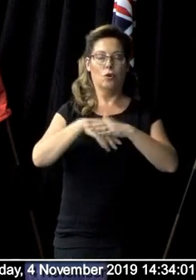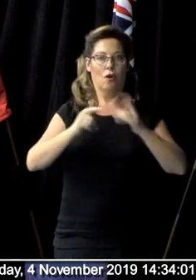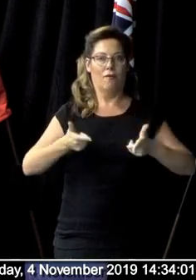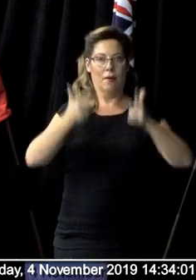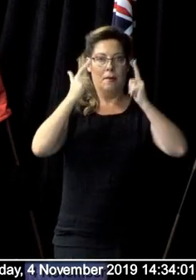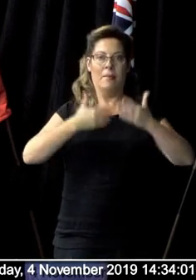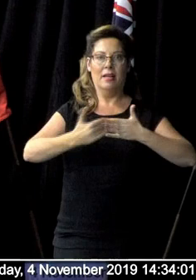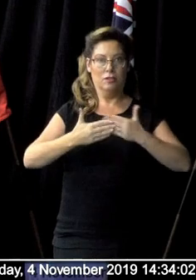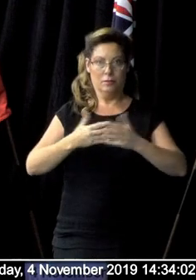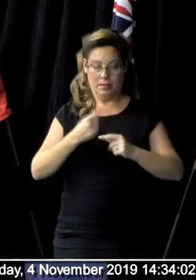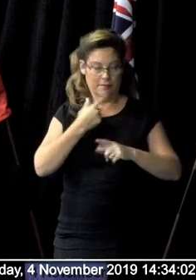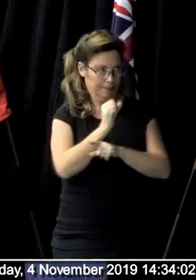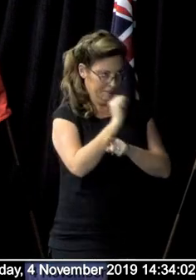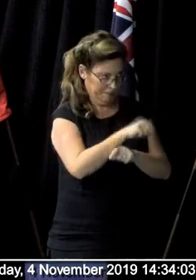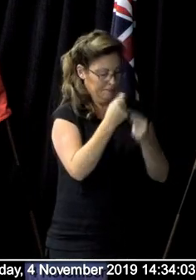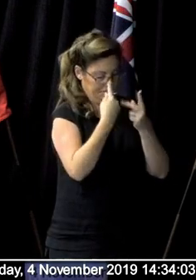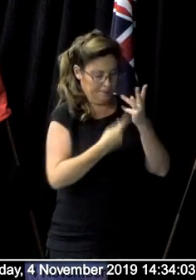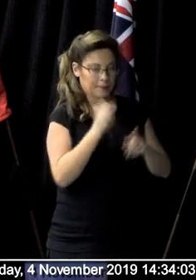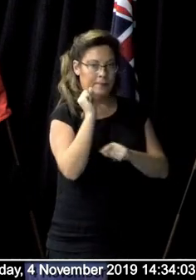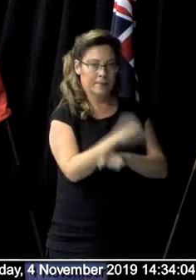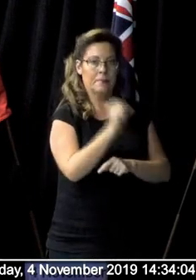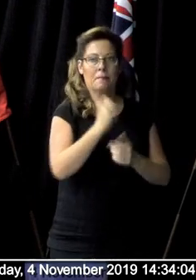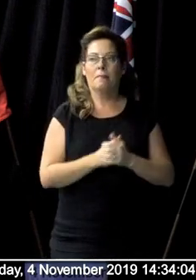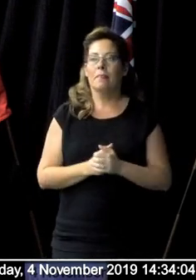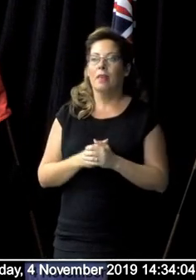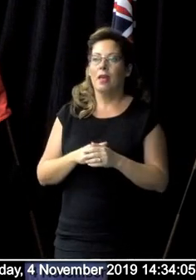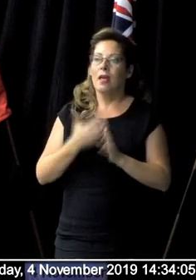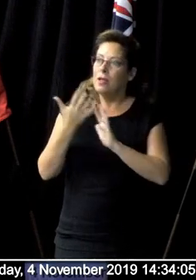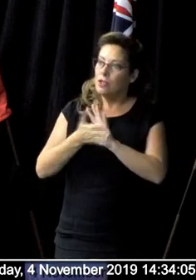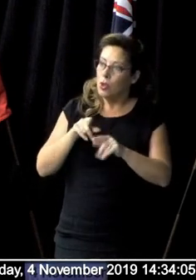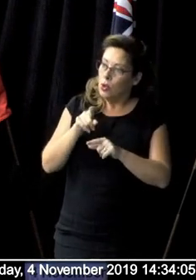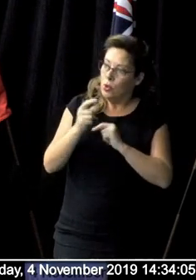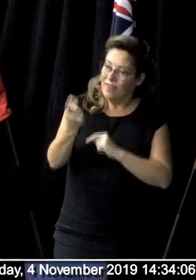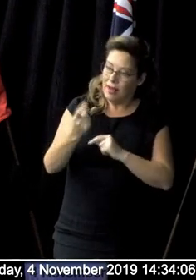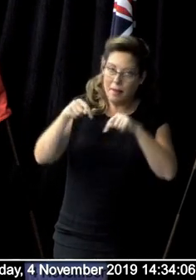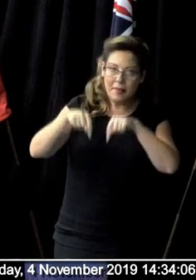You come to this Commission as a person who has, through their work and through their life experience